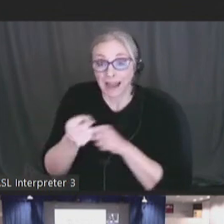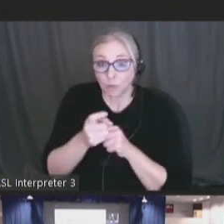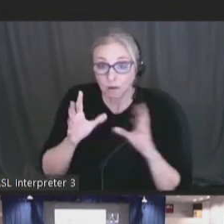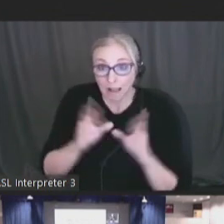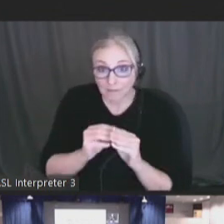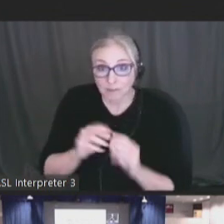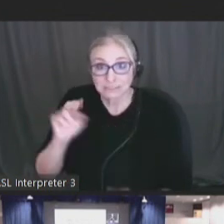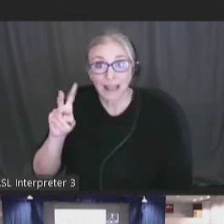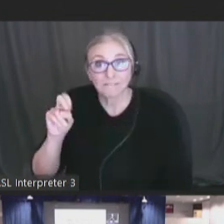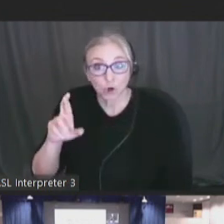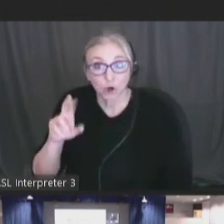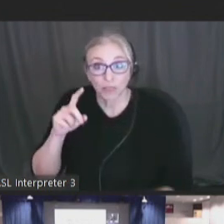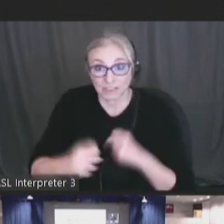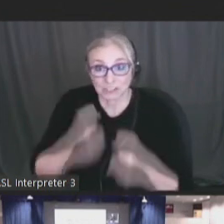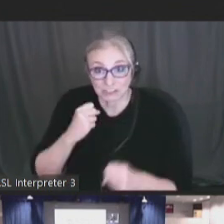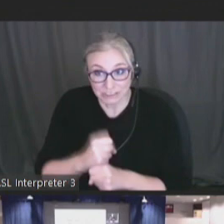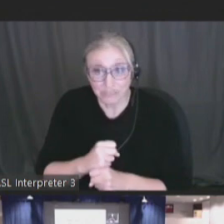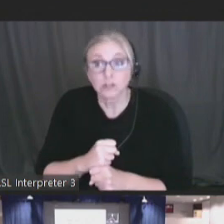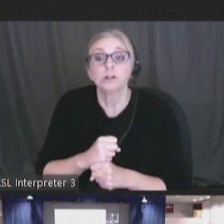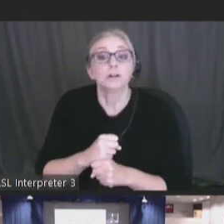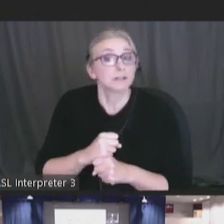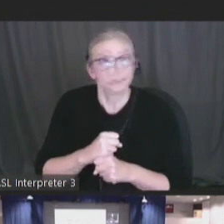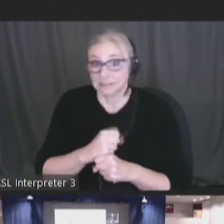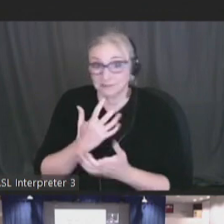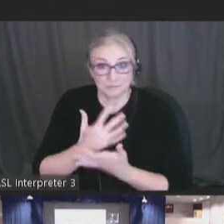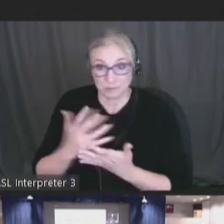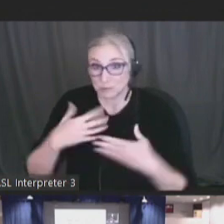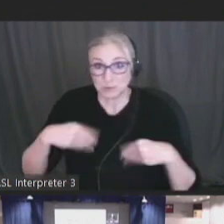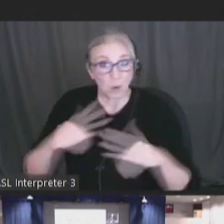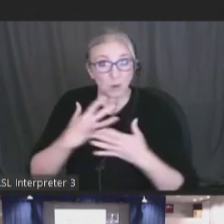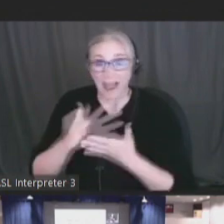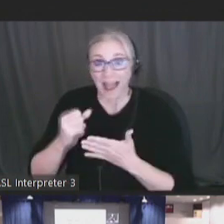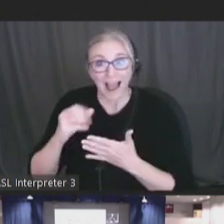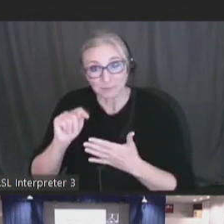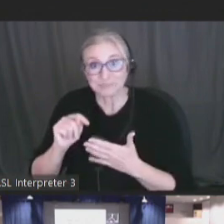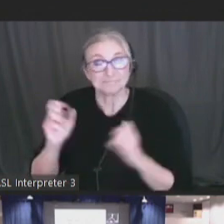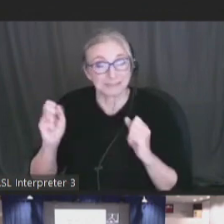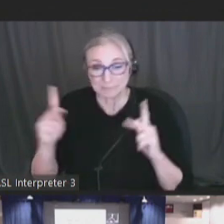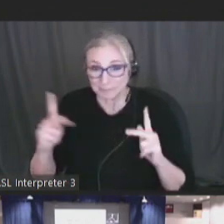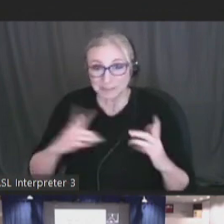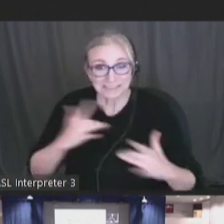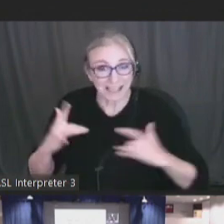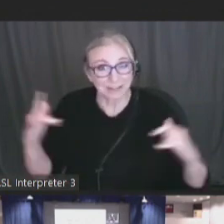this year. It was a sold-out conference. So, everyone was excited to get together to talk